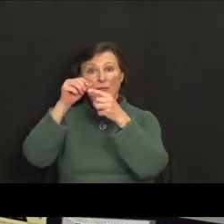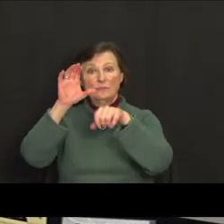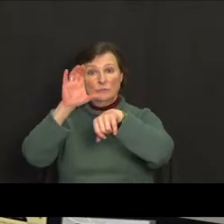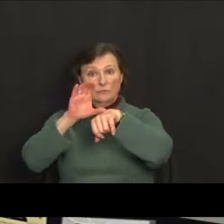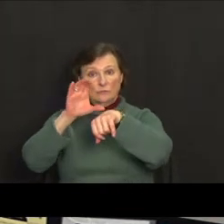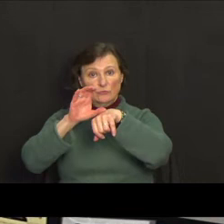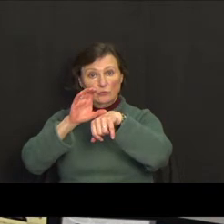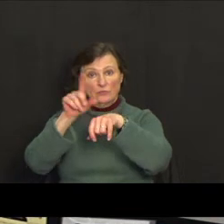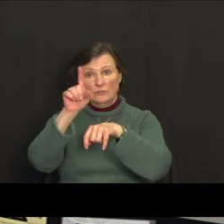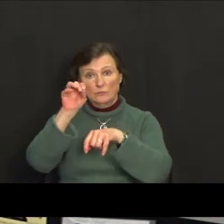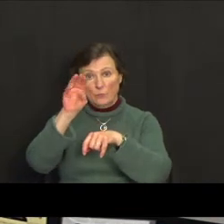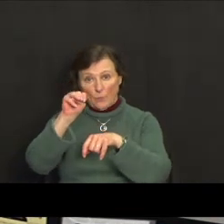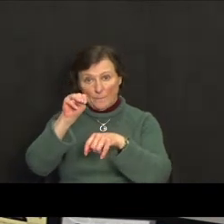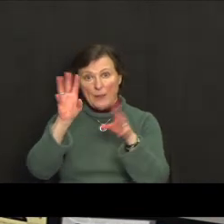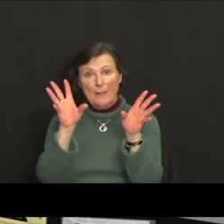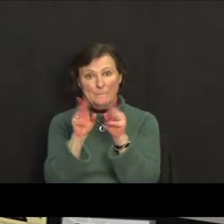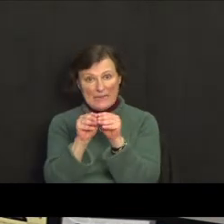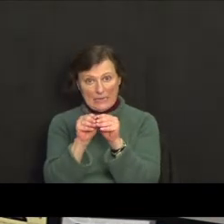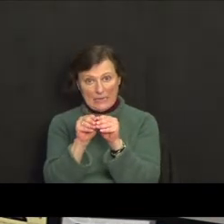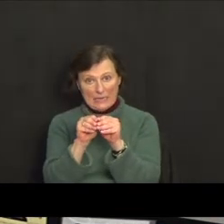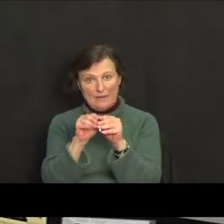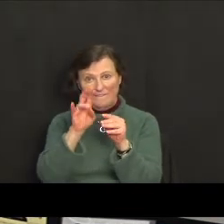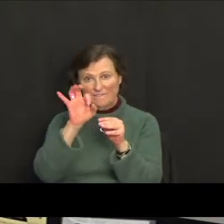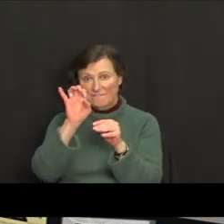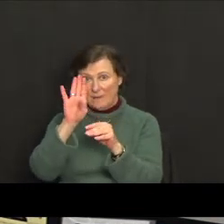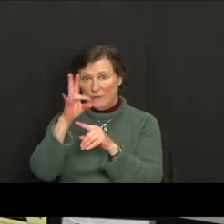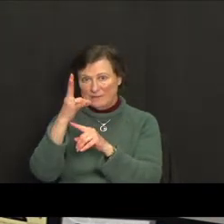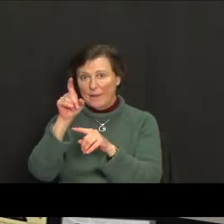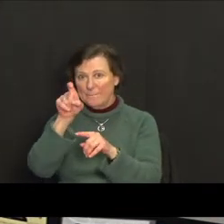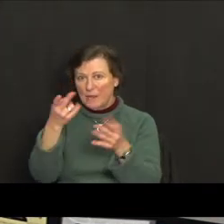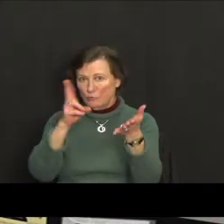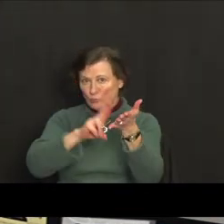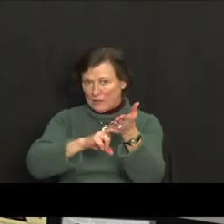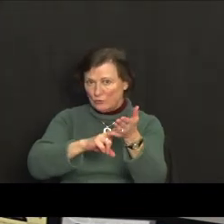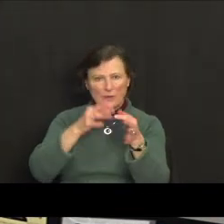February 7th which you do need to register to. Very simple, you just go in, click,